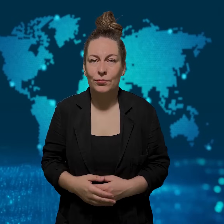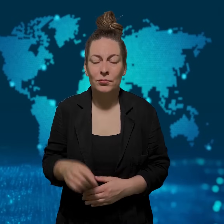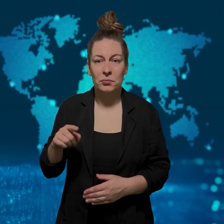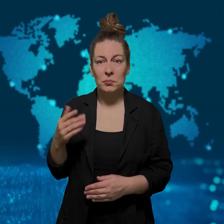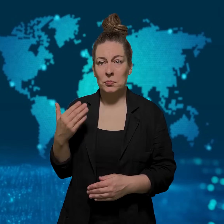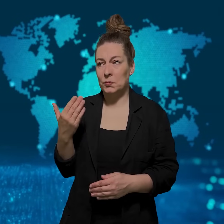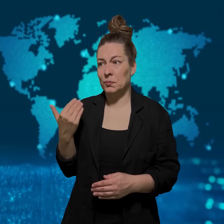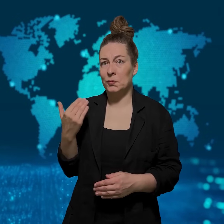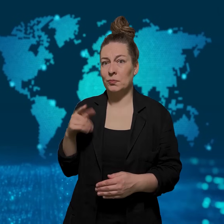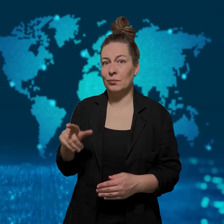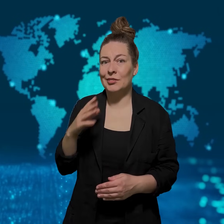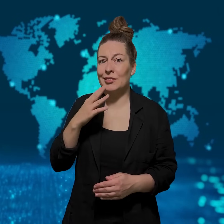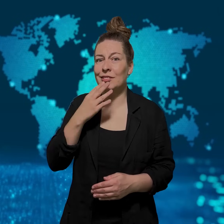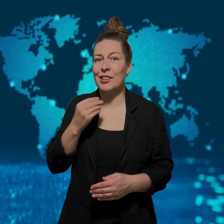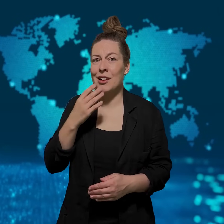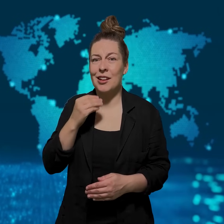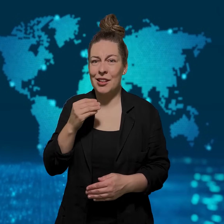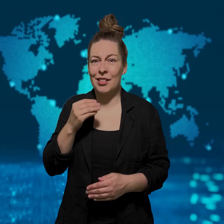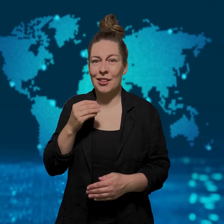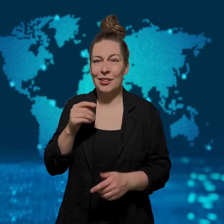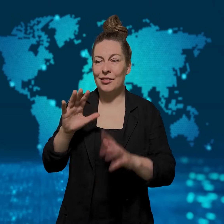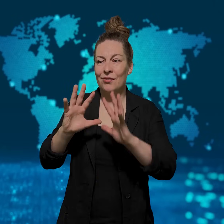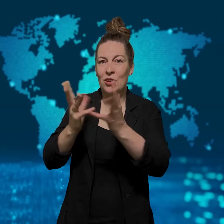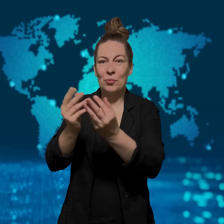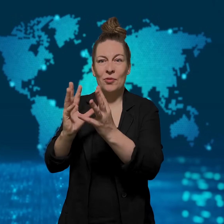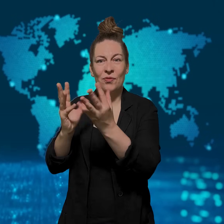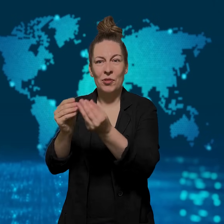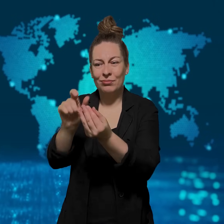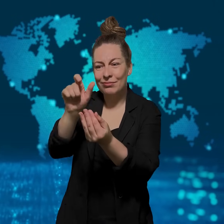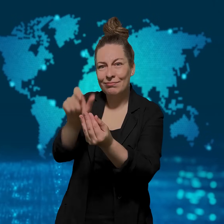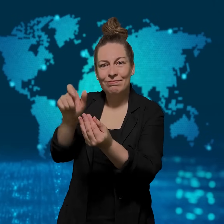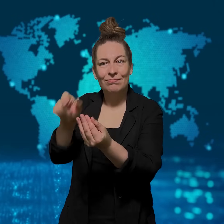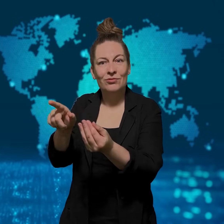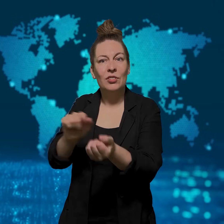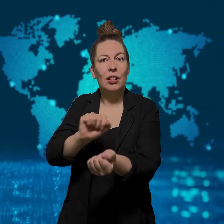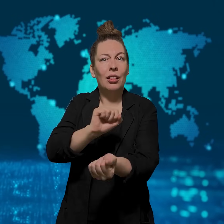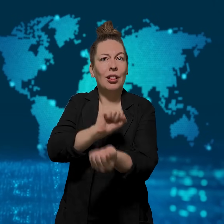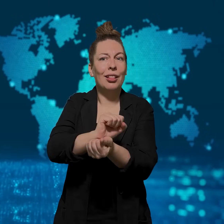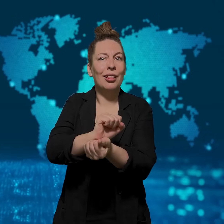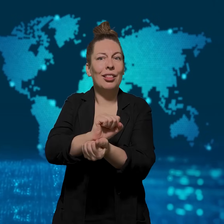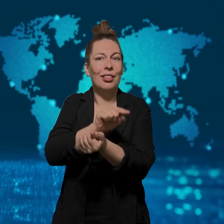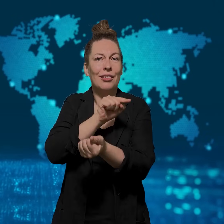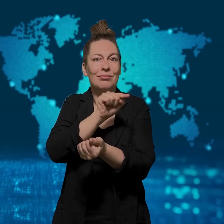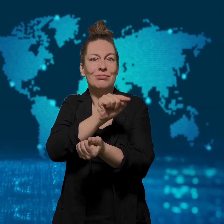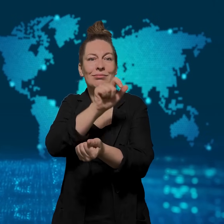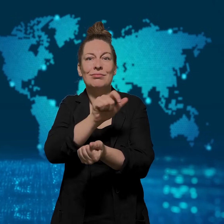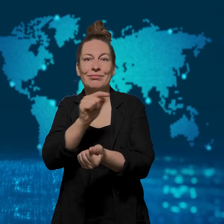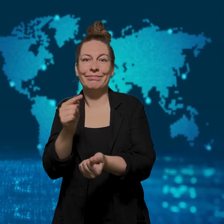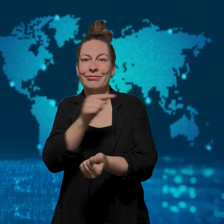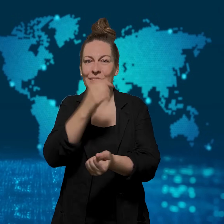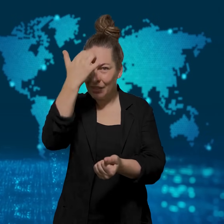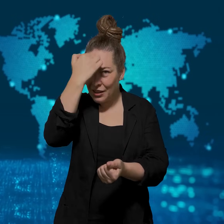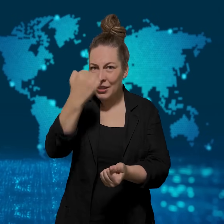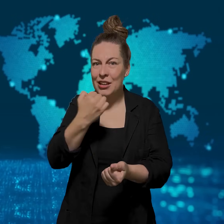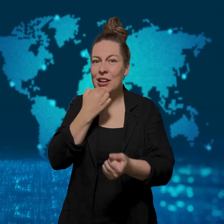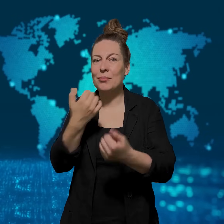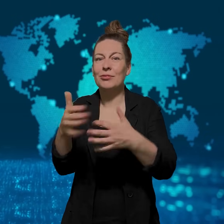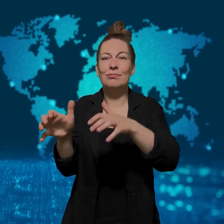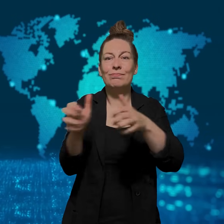Recently, families of Israeli hostages released a video of